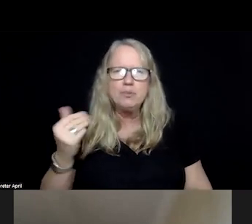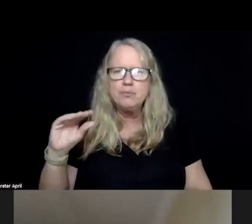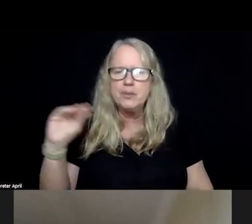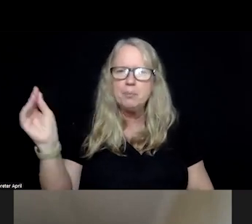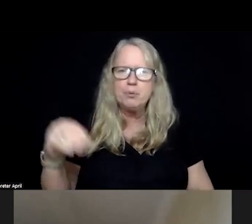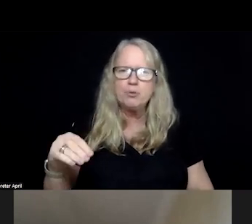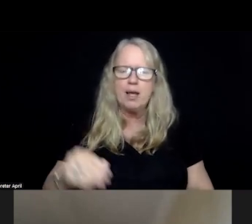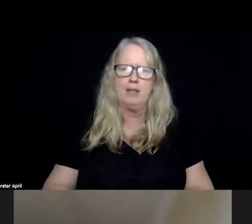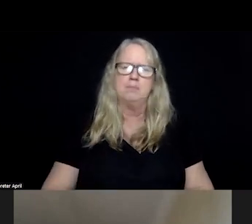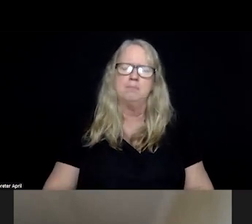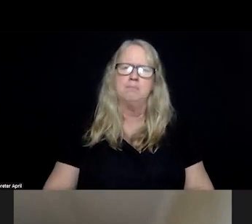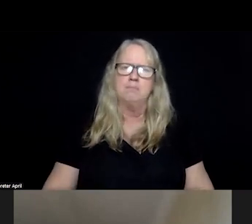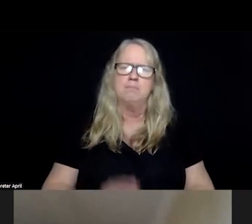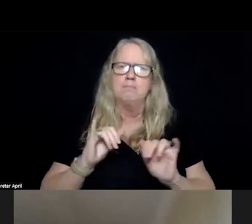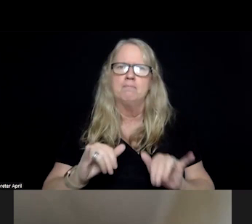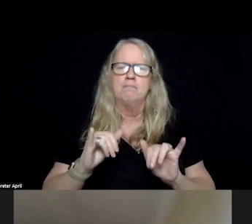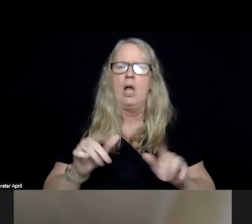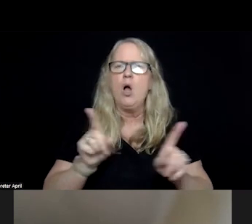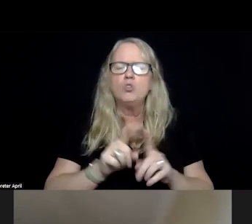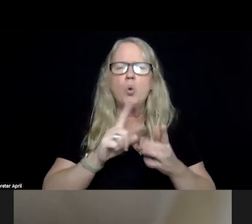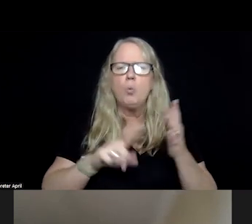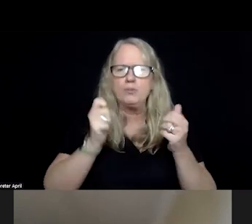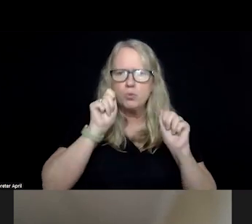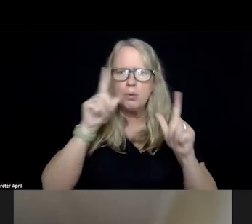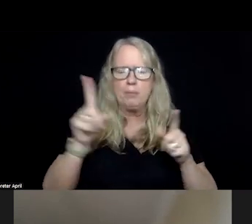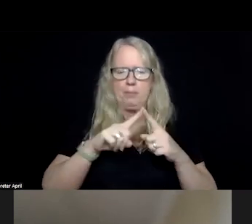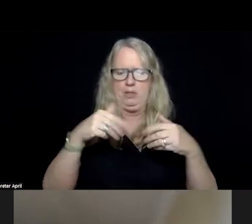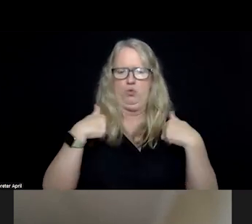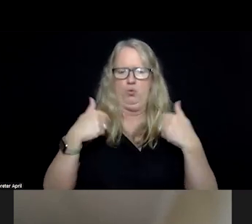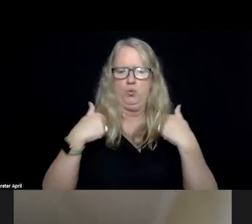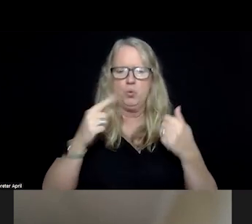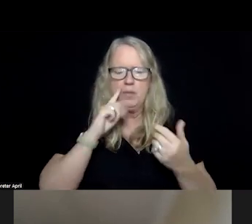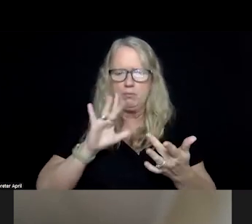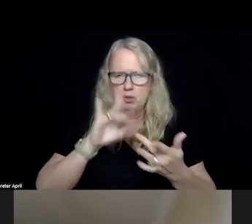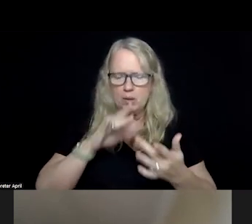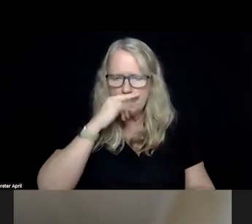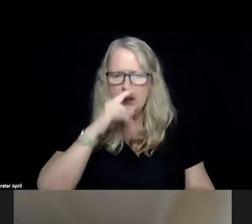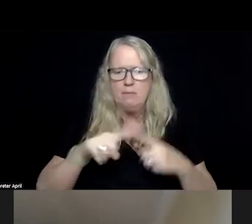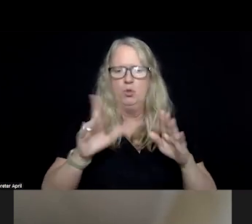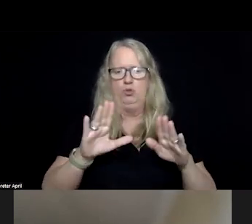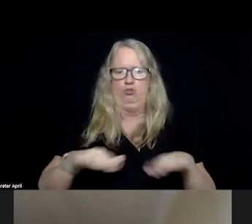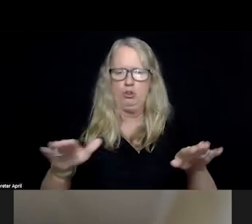WHAT SURPRISED ME IS THAT YOUTH AND ADOLESCENTS CONTACTING THE